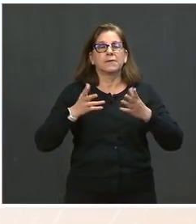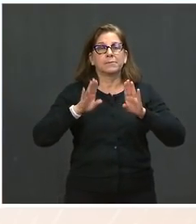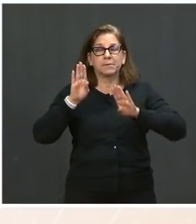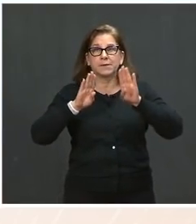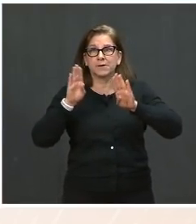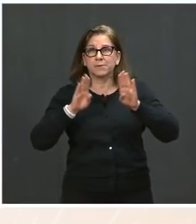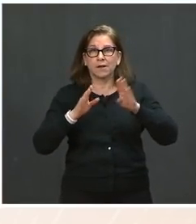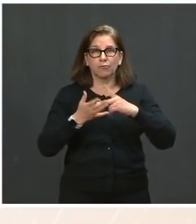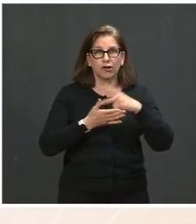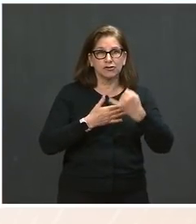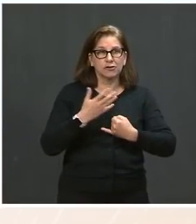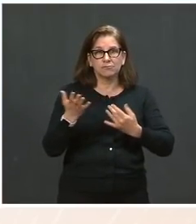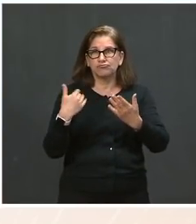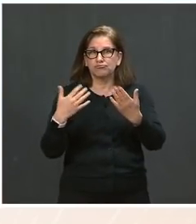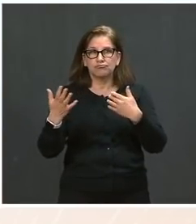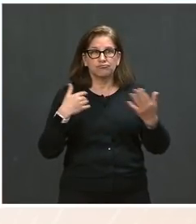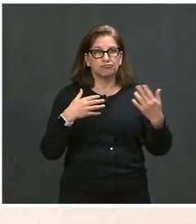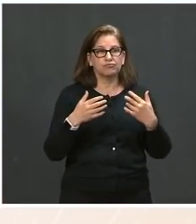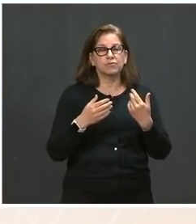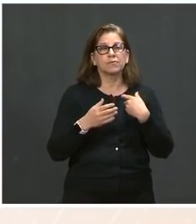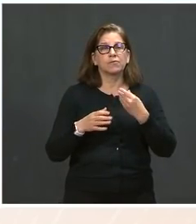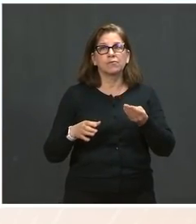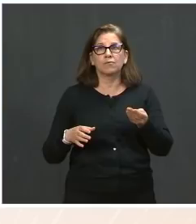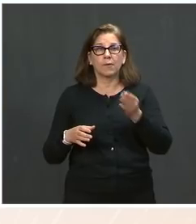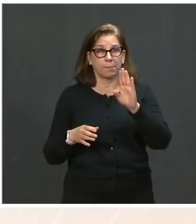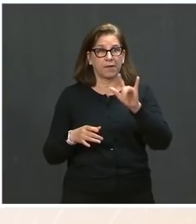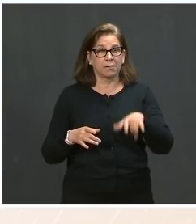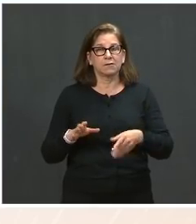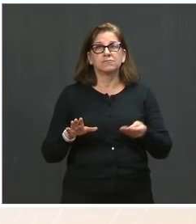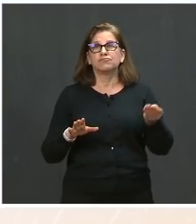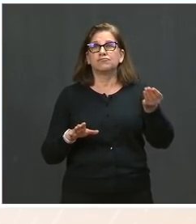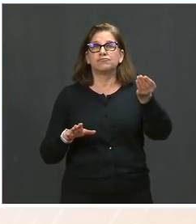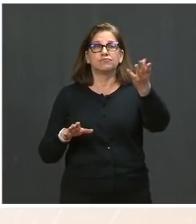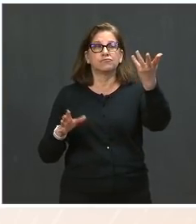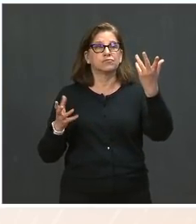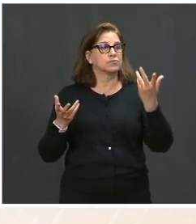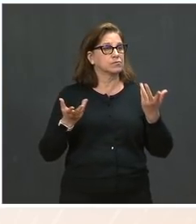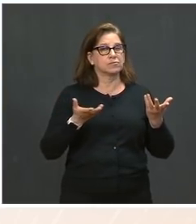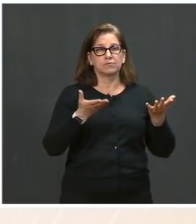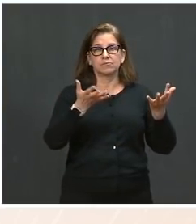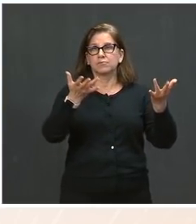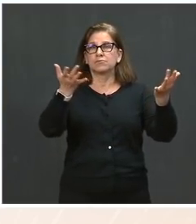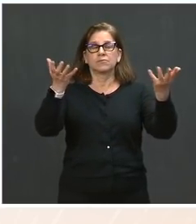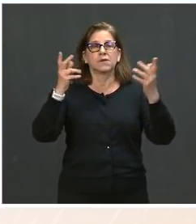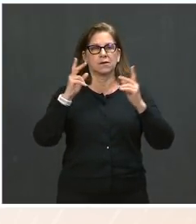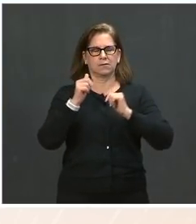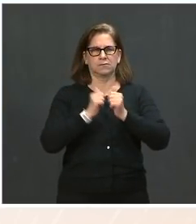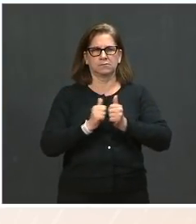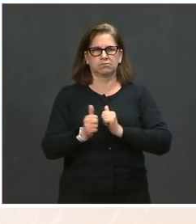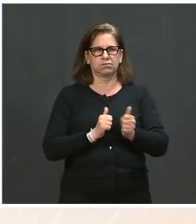passing it through for -- in competitions, et cetera. In those opportunities, you can put --